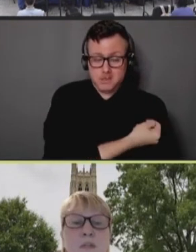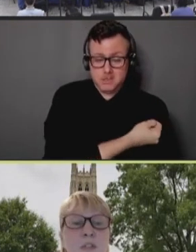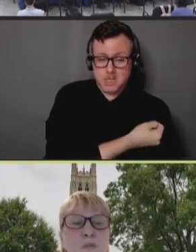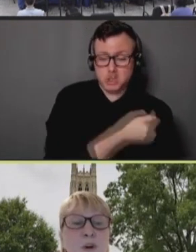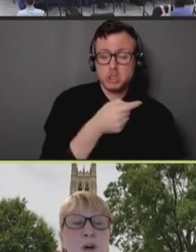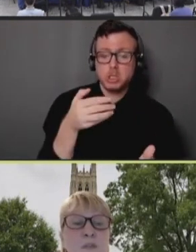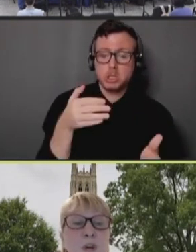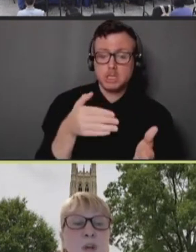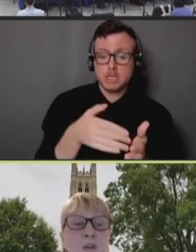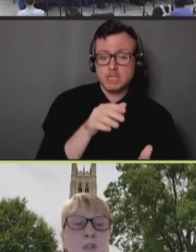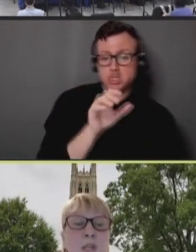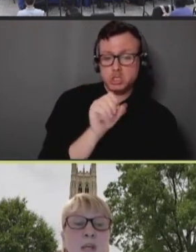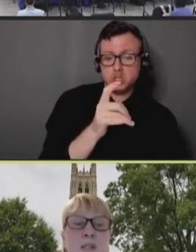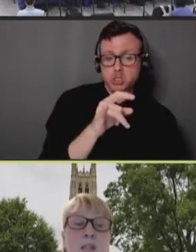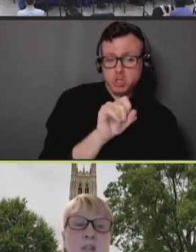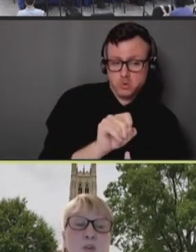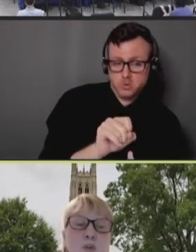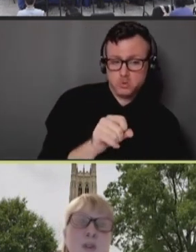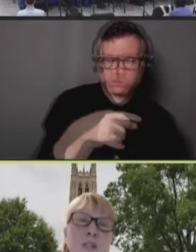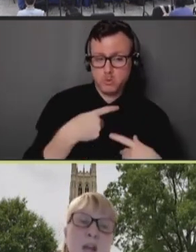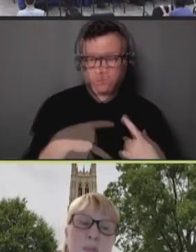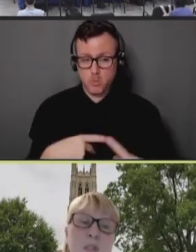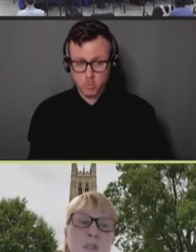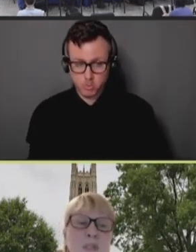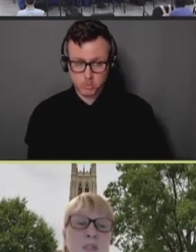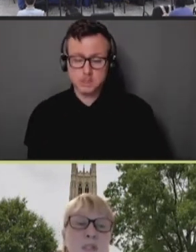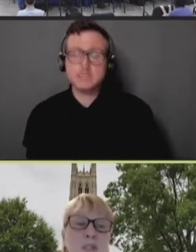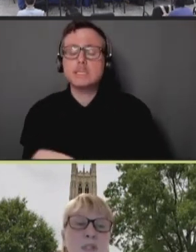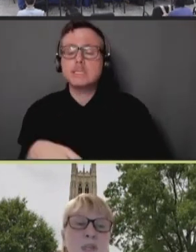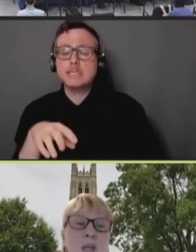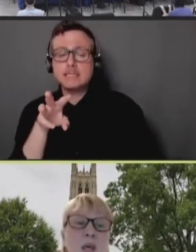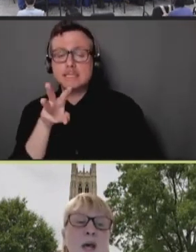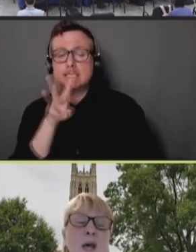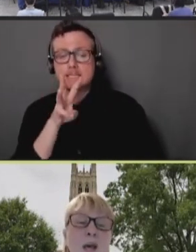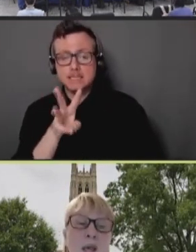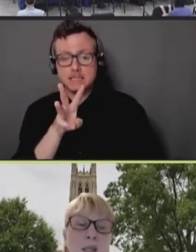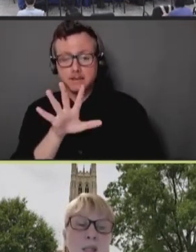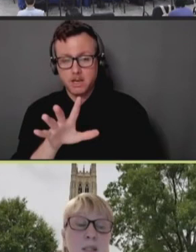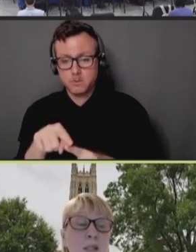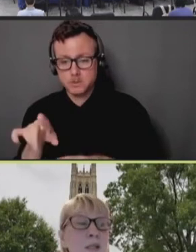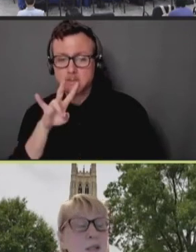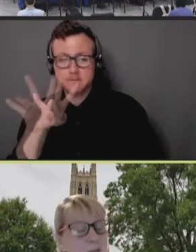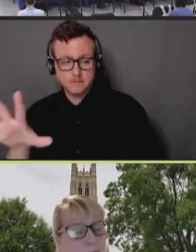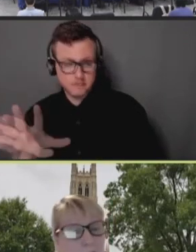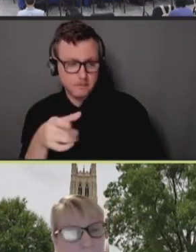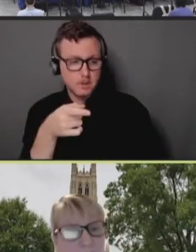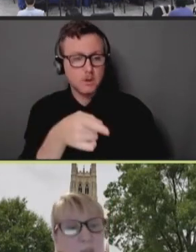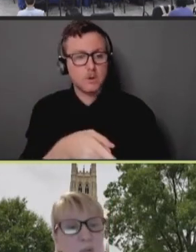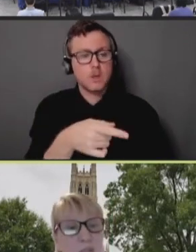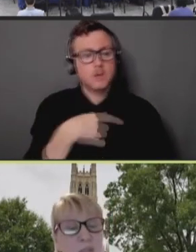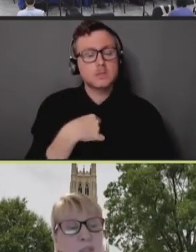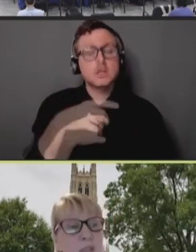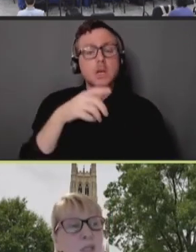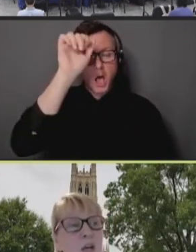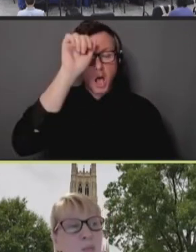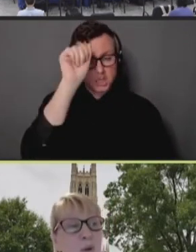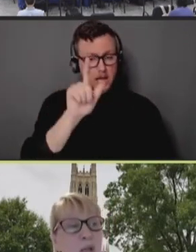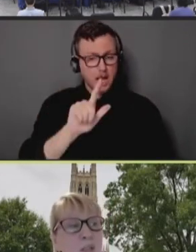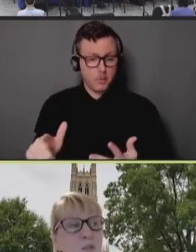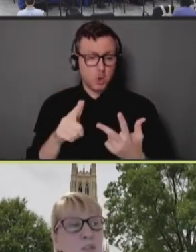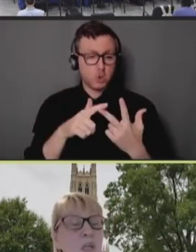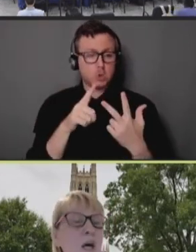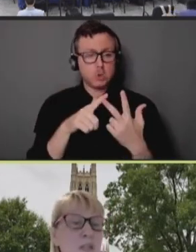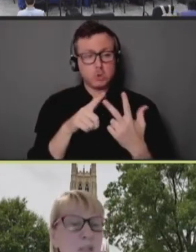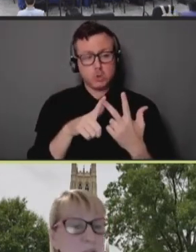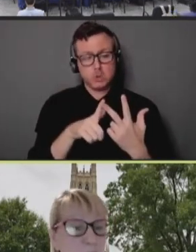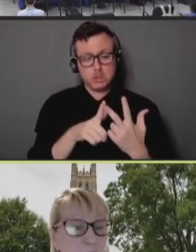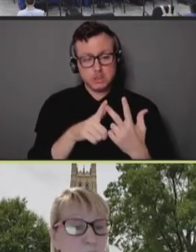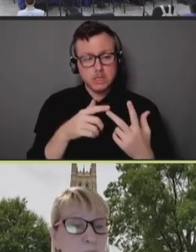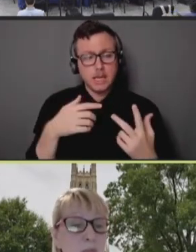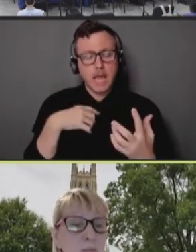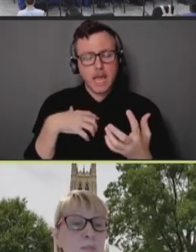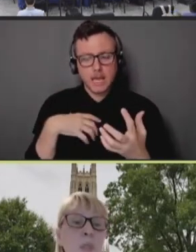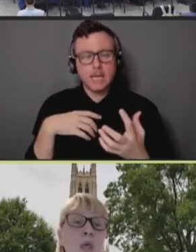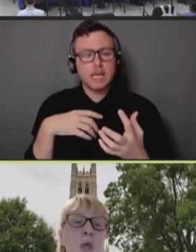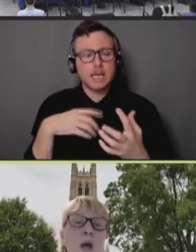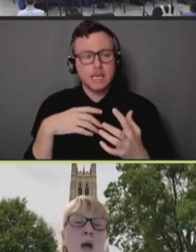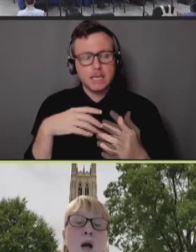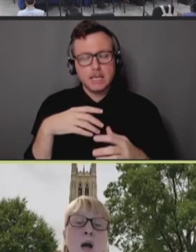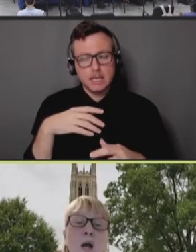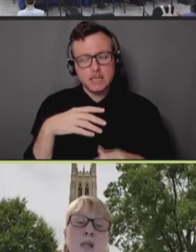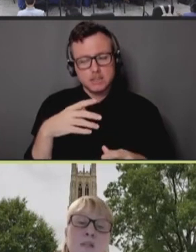75 with onset of Alzheimer's disease and Alzheimer's disease combined with other dimensions as